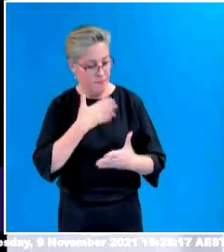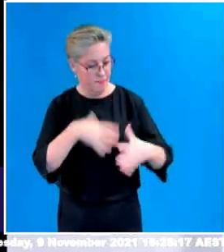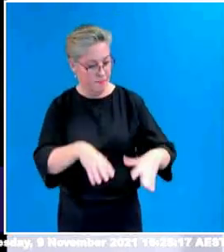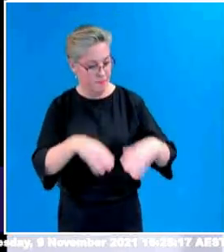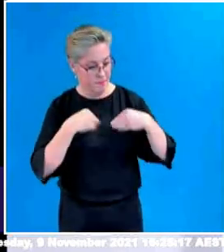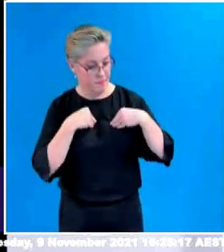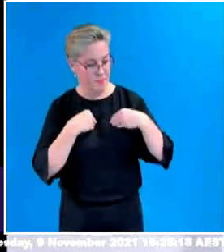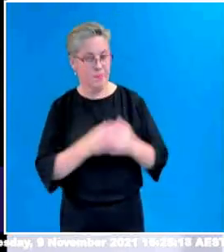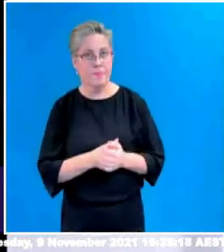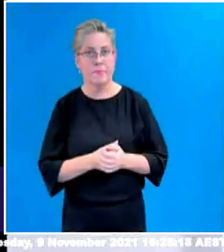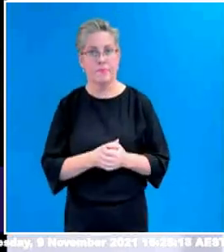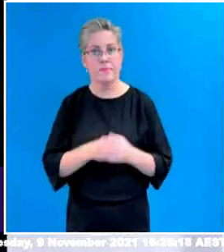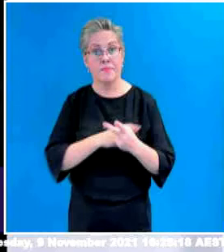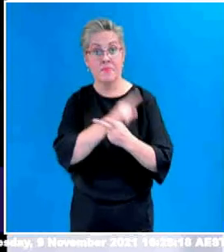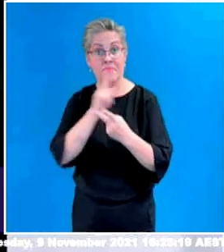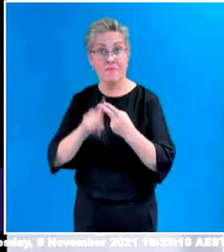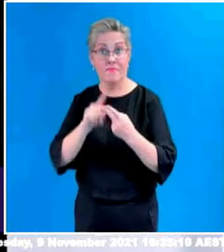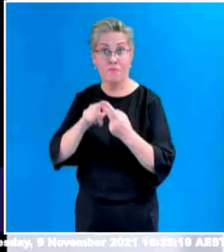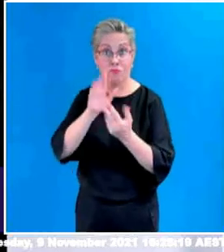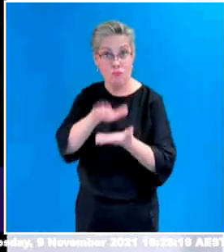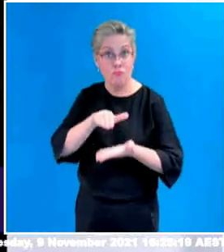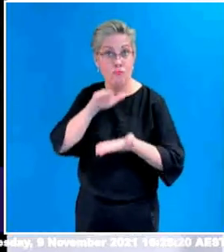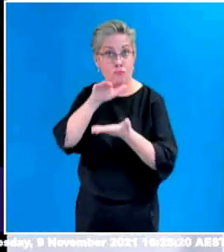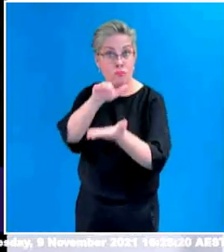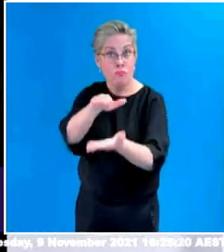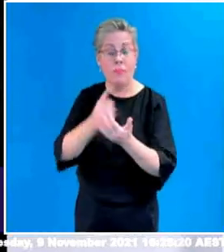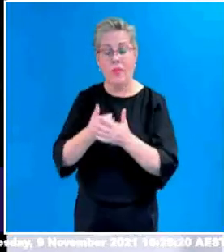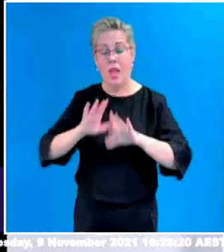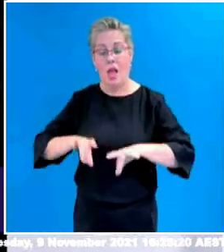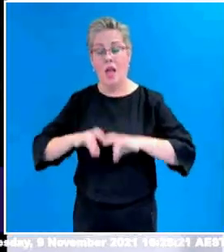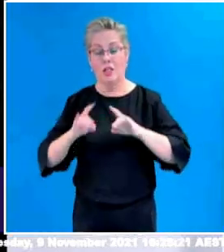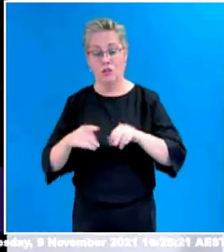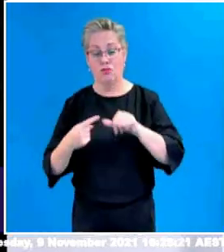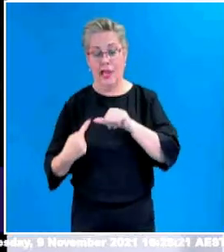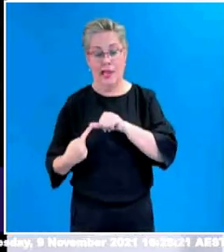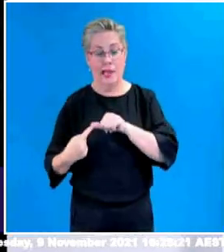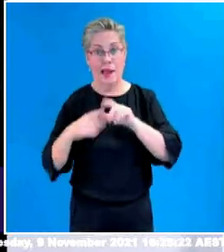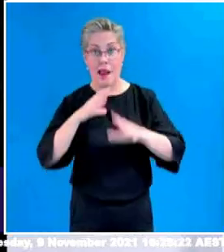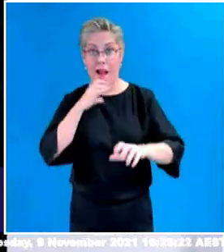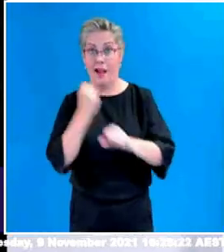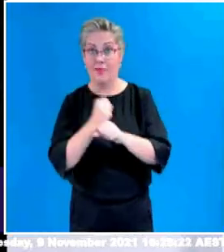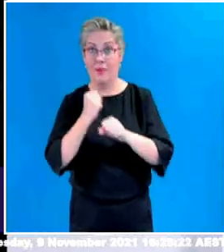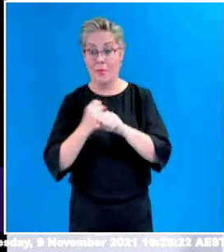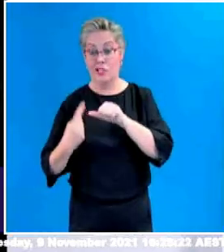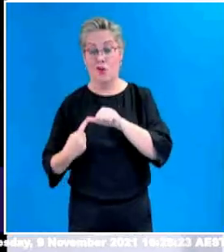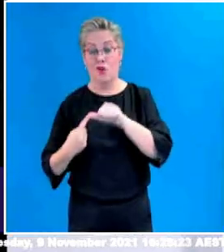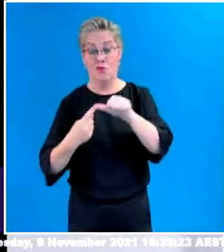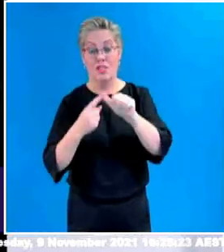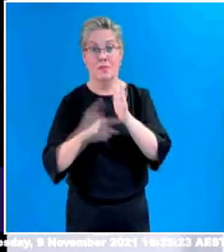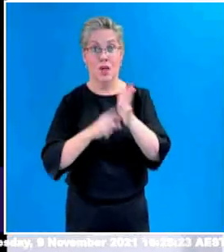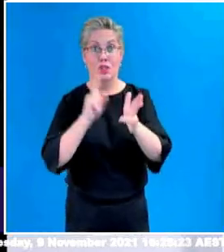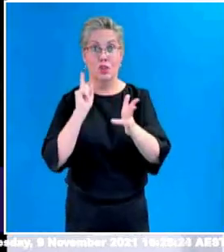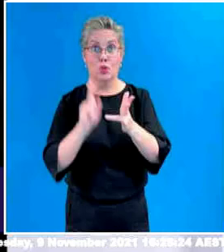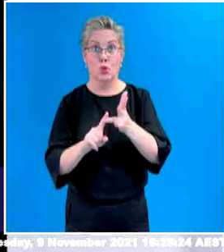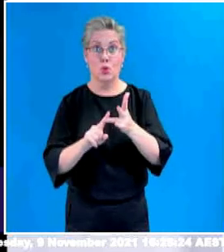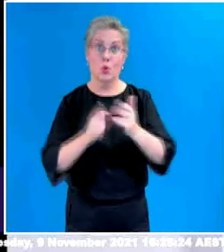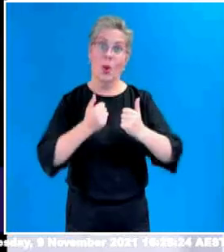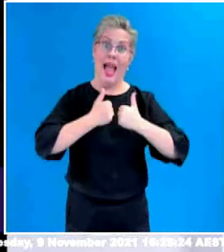The second is the Australian Government's response to questions in a letter from the Office of the Solicitor Assisting the Royal Commission, dated